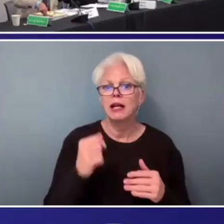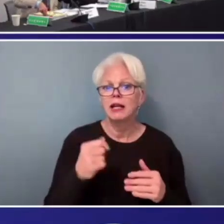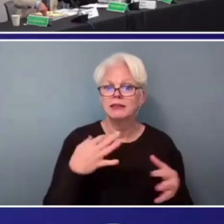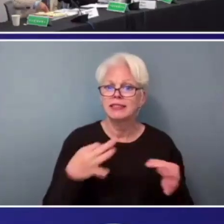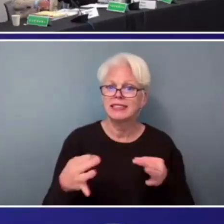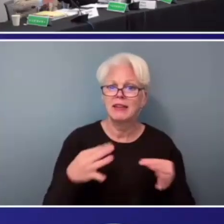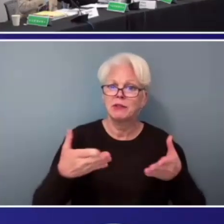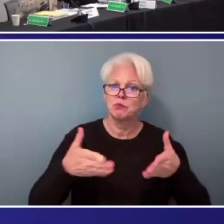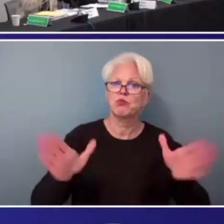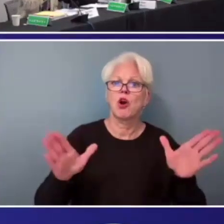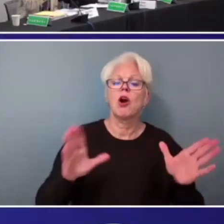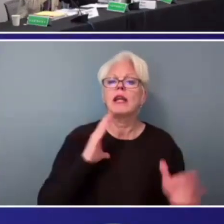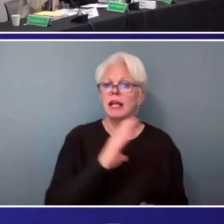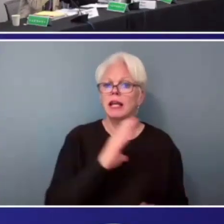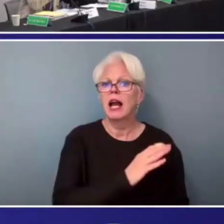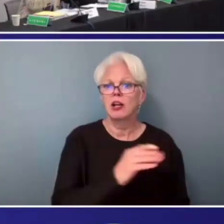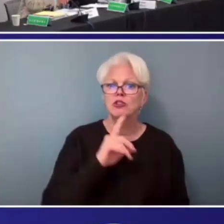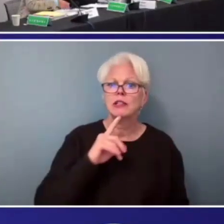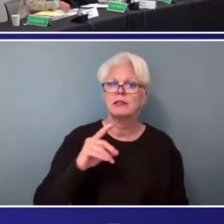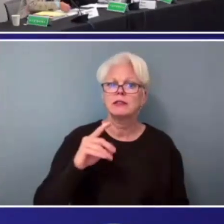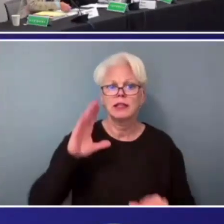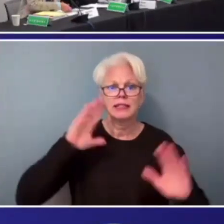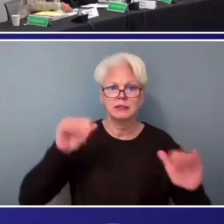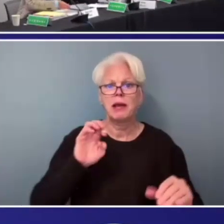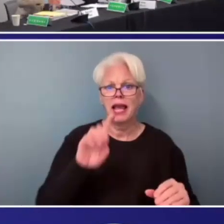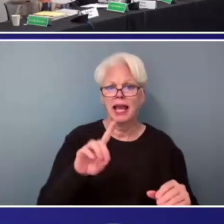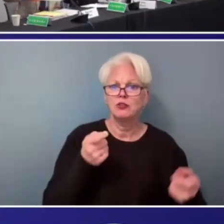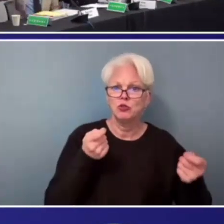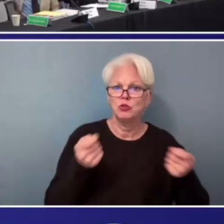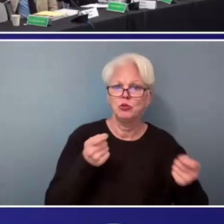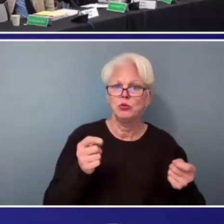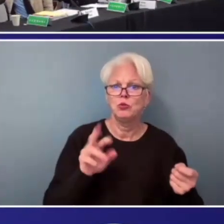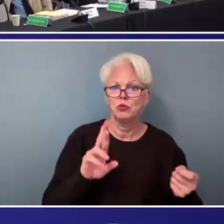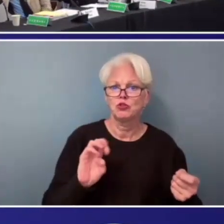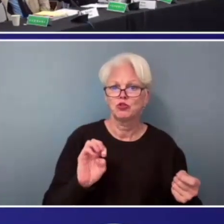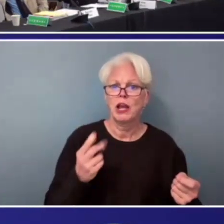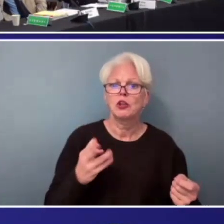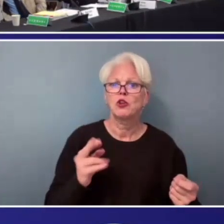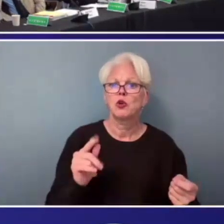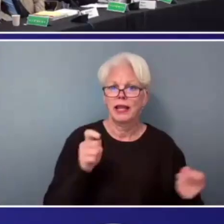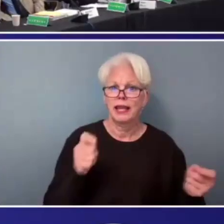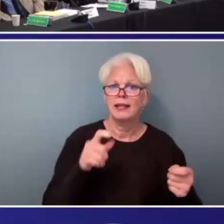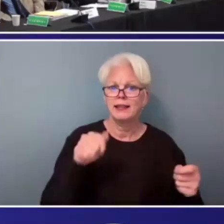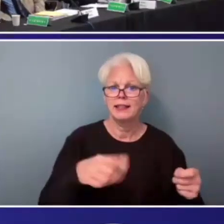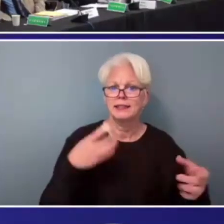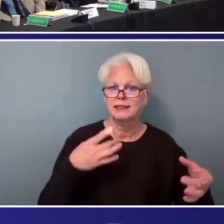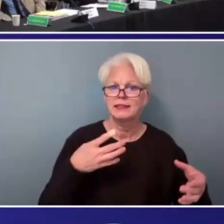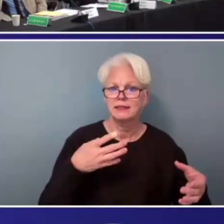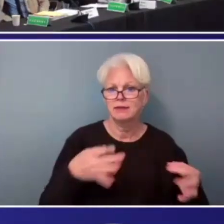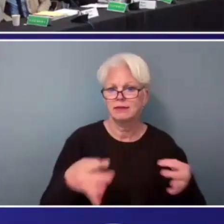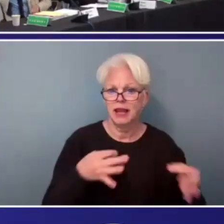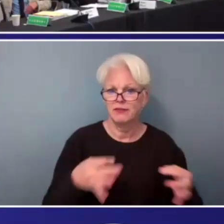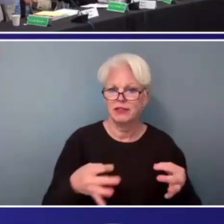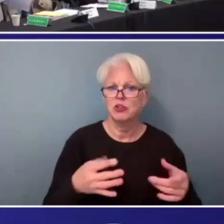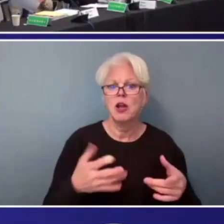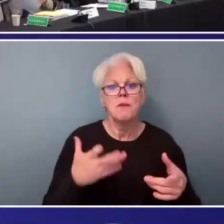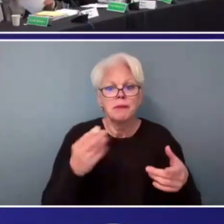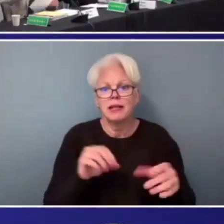Congress did expect the Department to regulate on this definition, because otherwise you'd have no idea what counts and what doesn't count. This is way